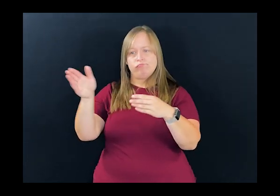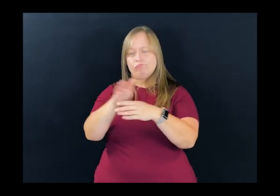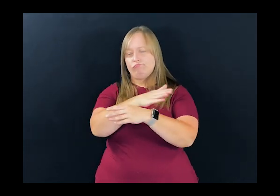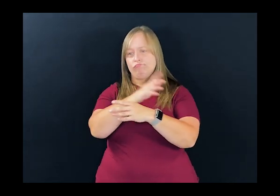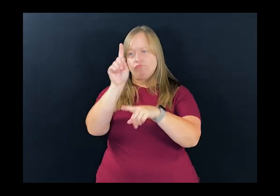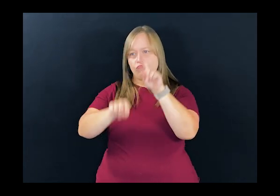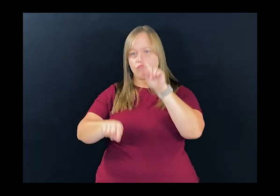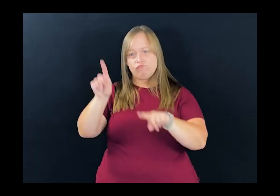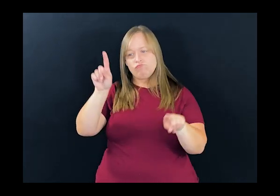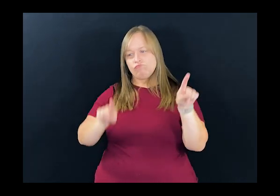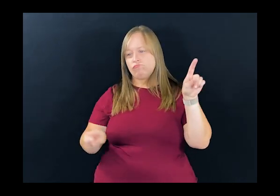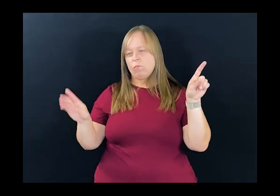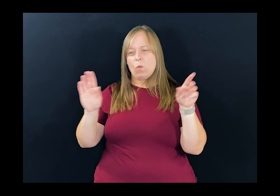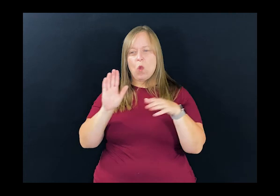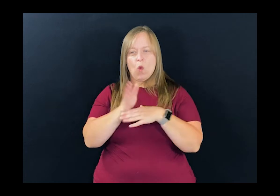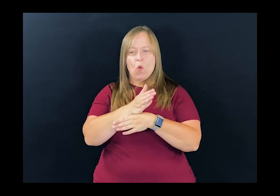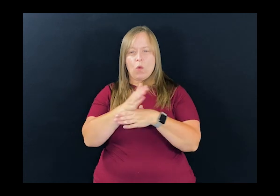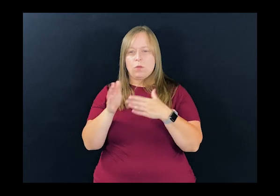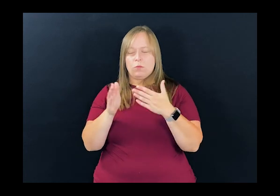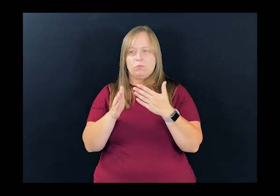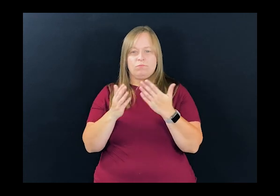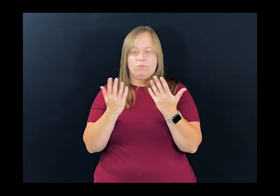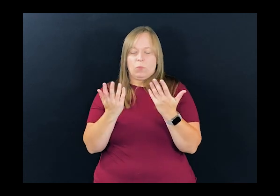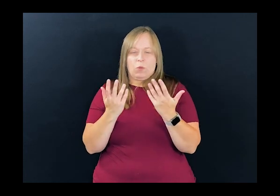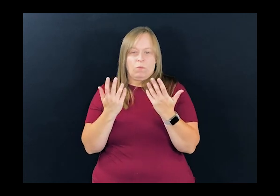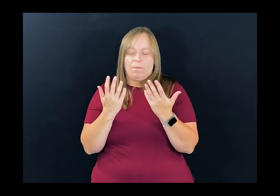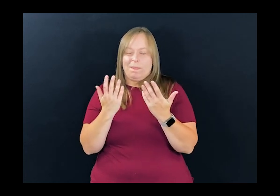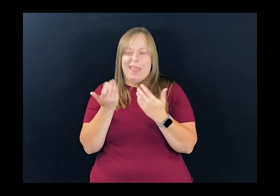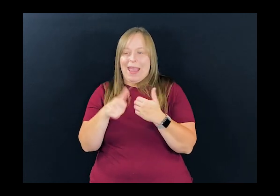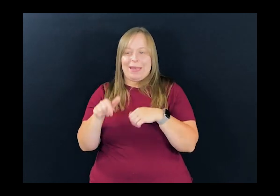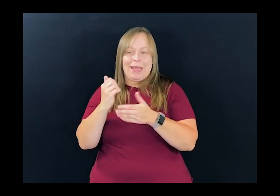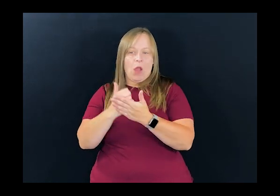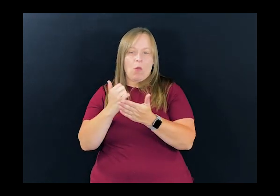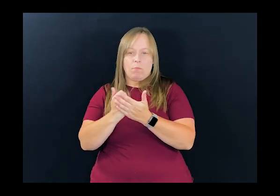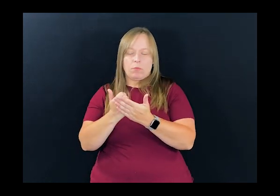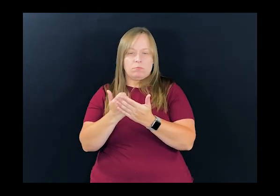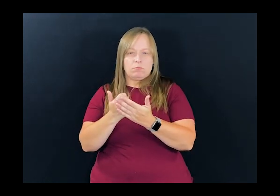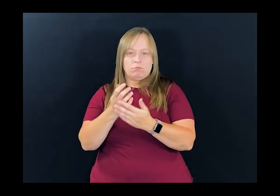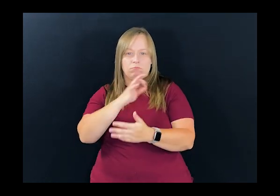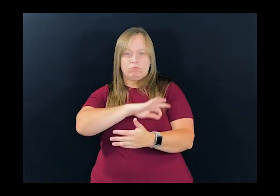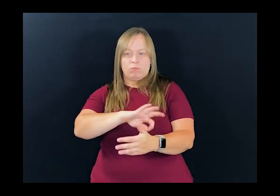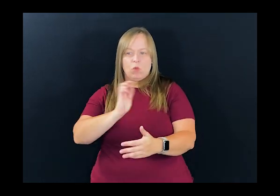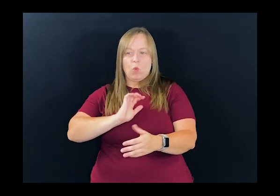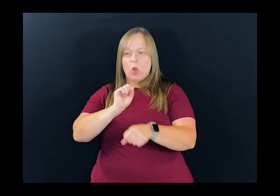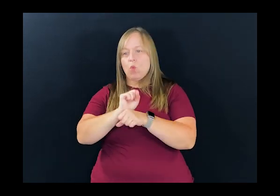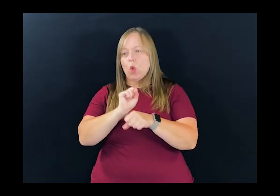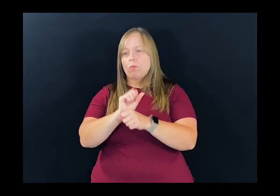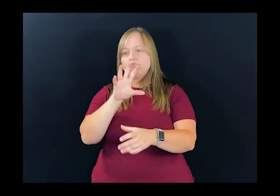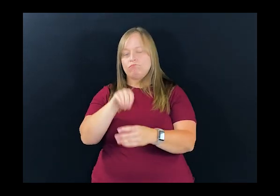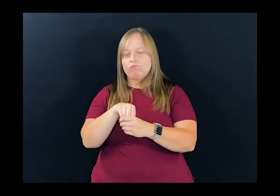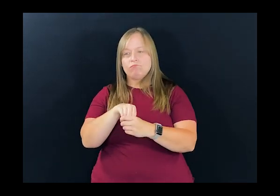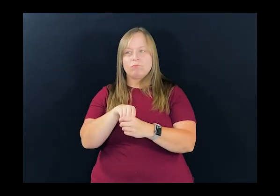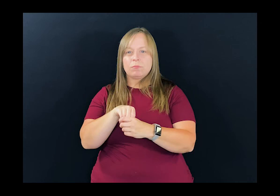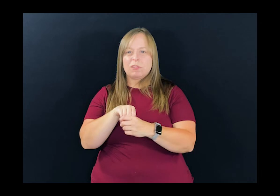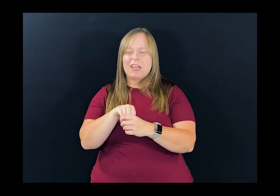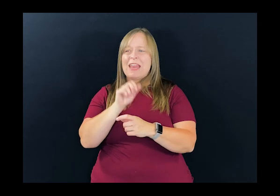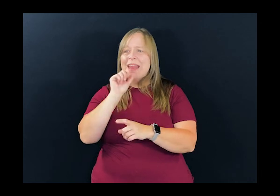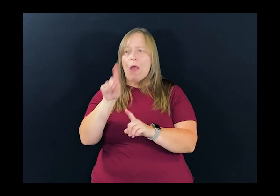I mean, you know, no skillset will be overlooked. That's for sure, because we have work to be done in terms, like I said, not only